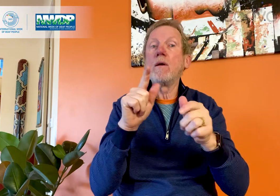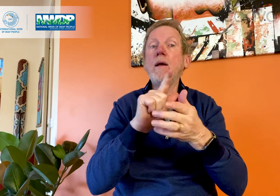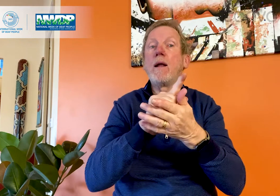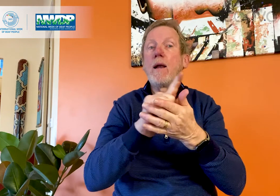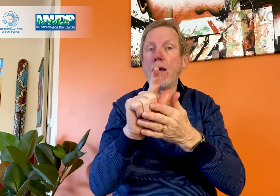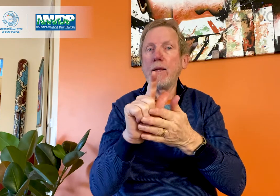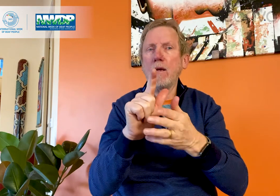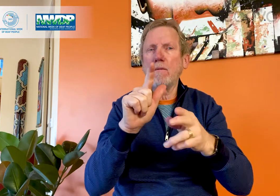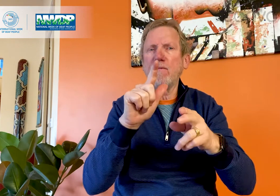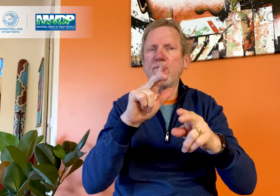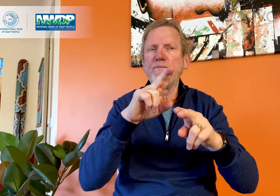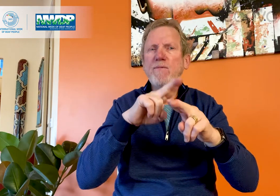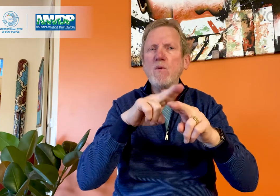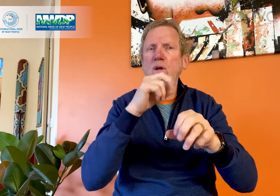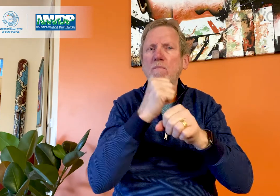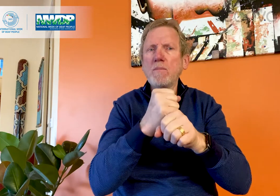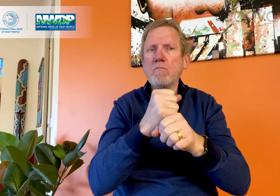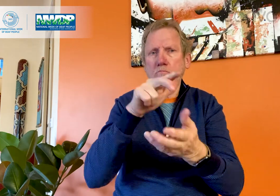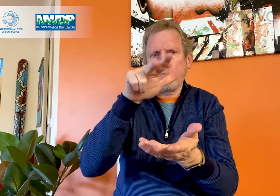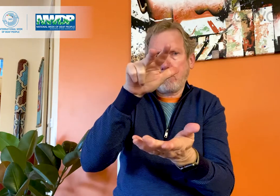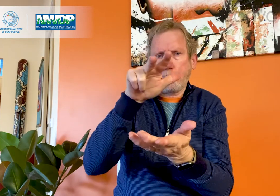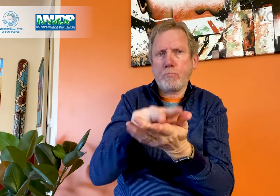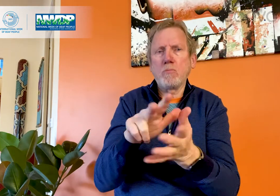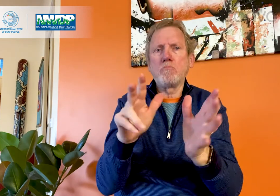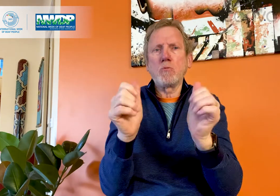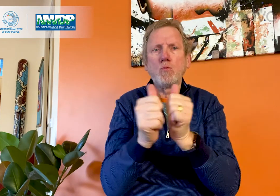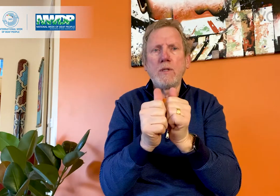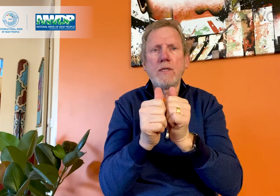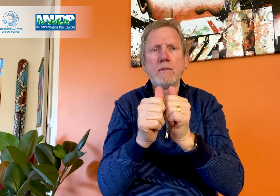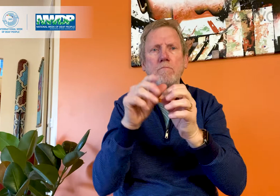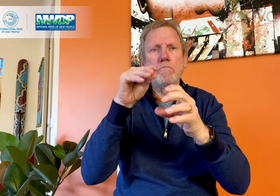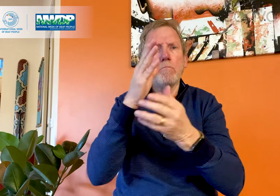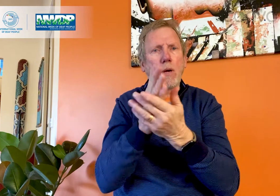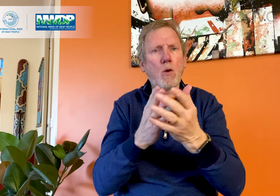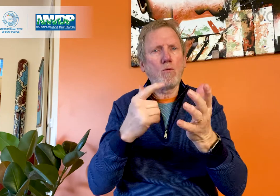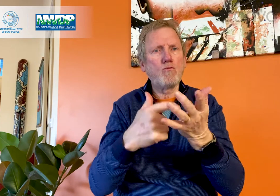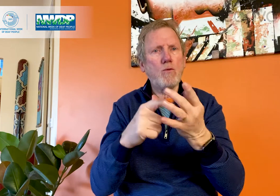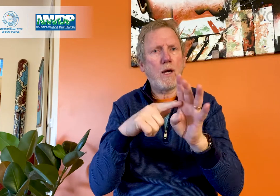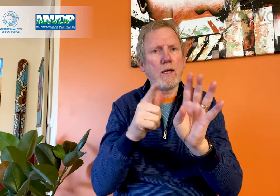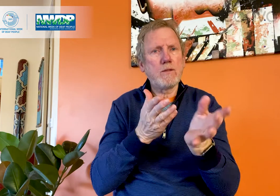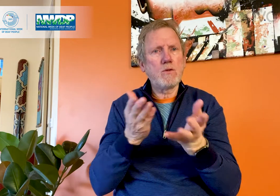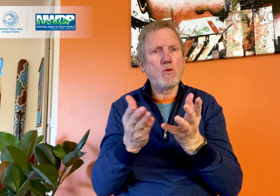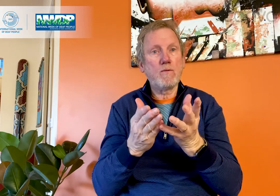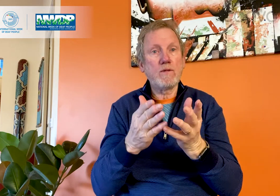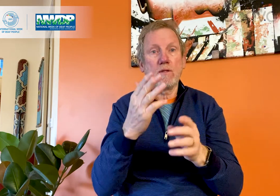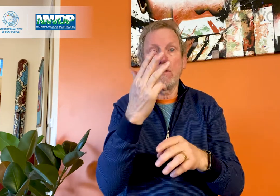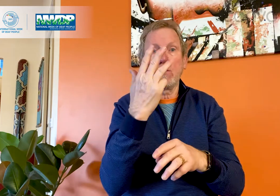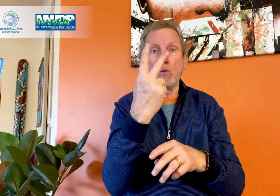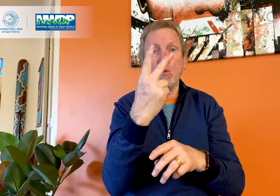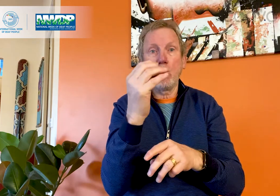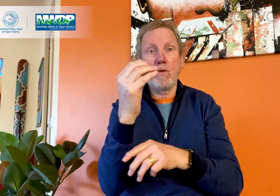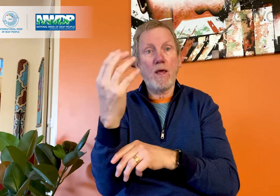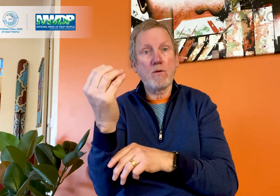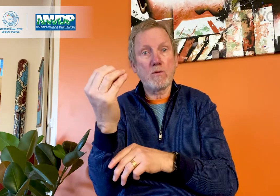Later in 2000, the Federal Government approved and agreed on the inclusion of VRS as part of their Relay Service.